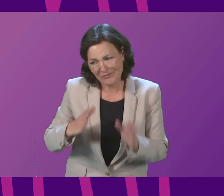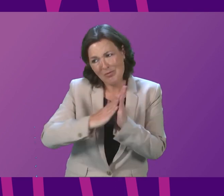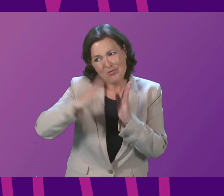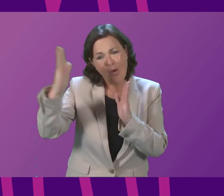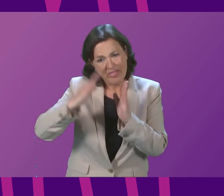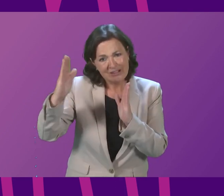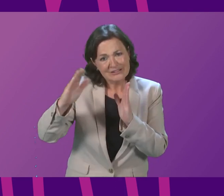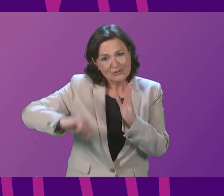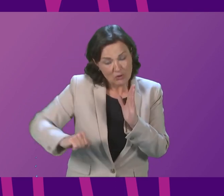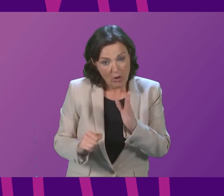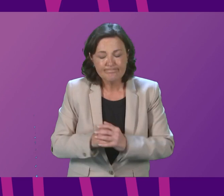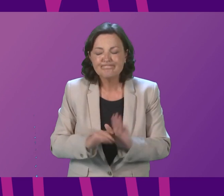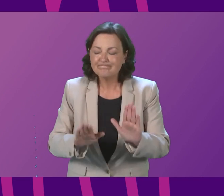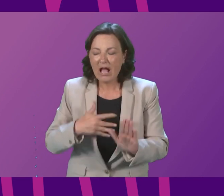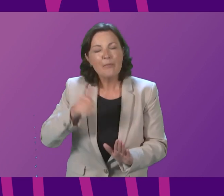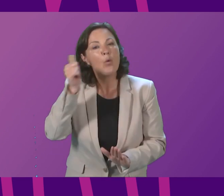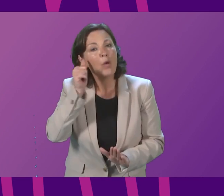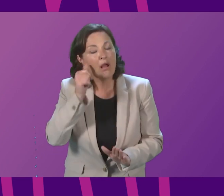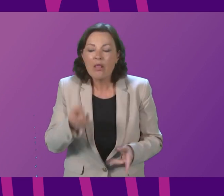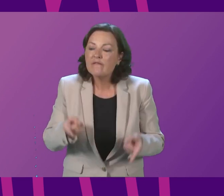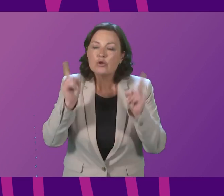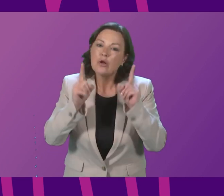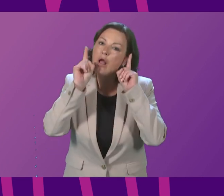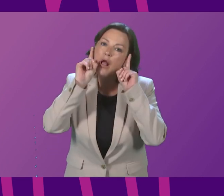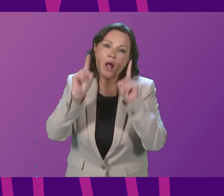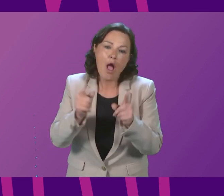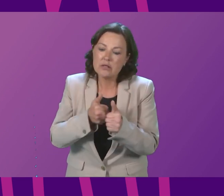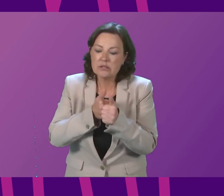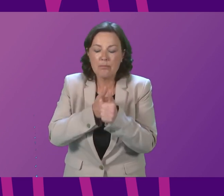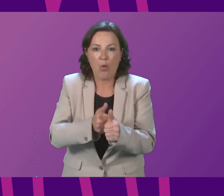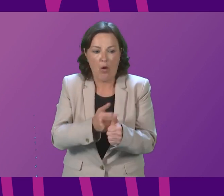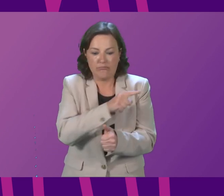I am aware that the First Minister cannot support any particular bid, but will she give